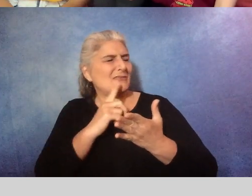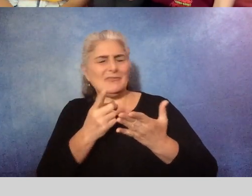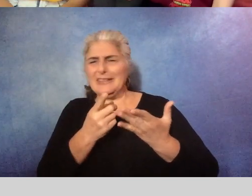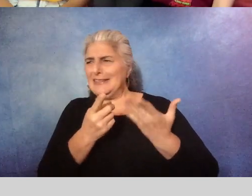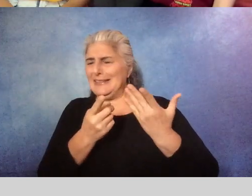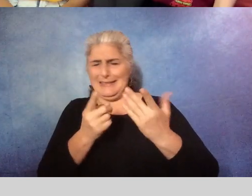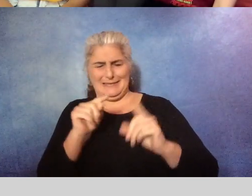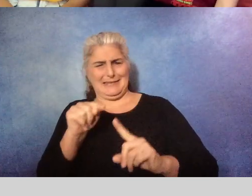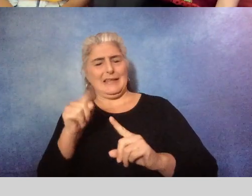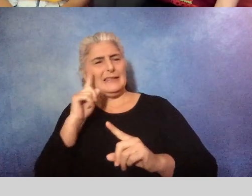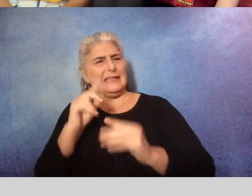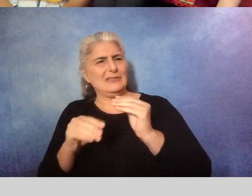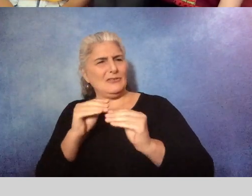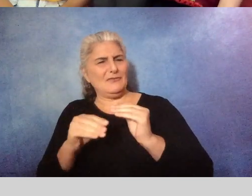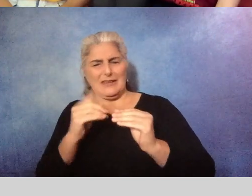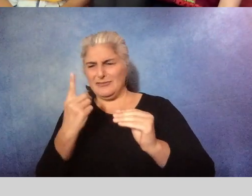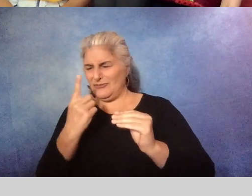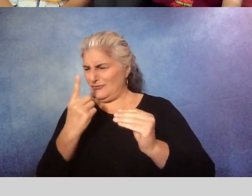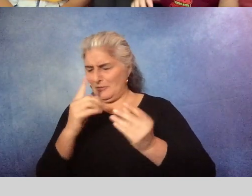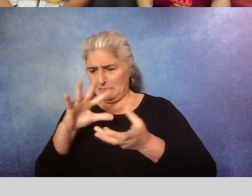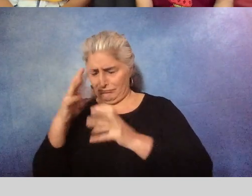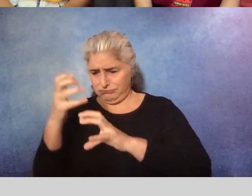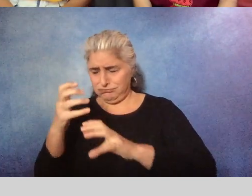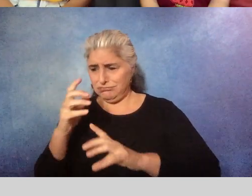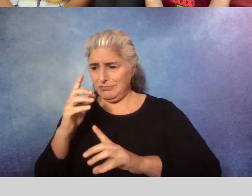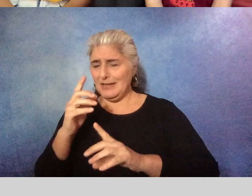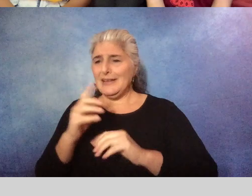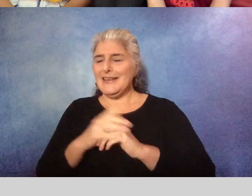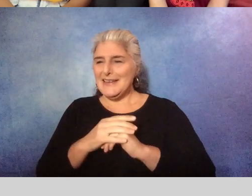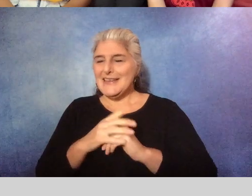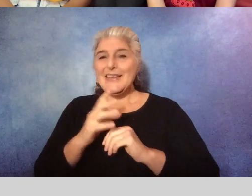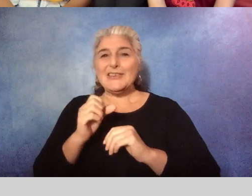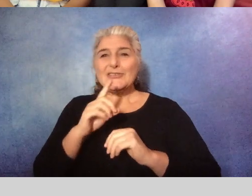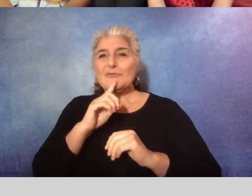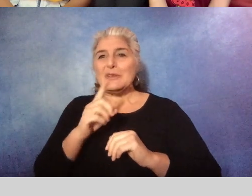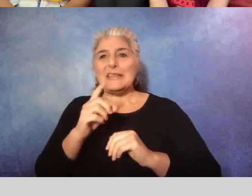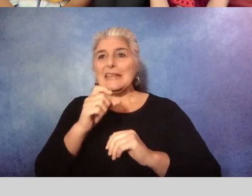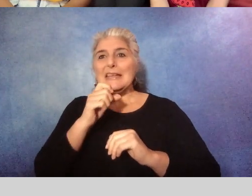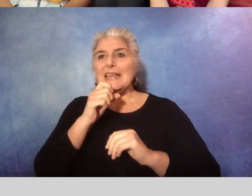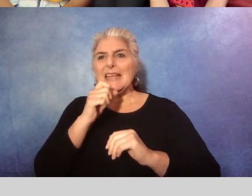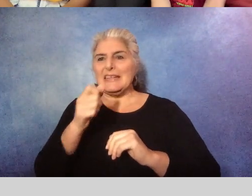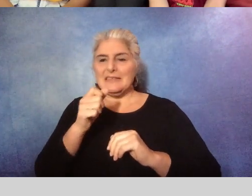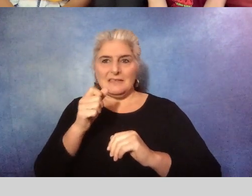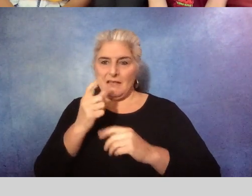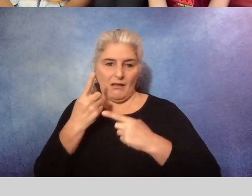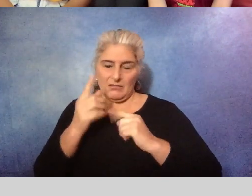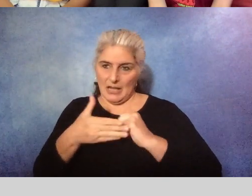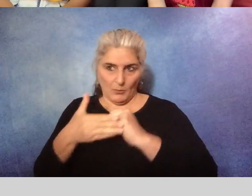two picks are far from where it should be and it's not really productive, you know?